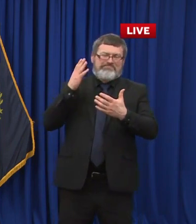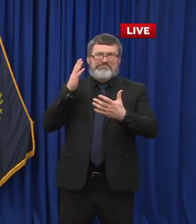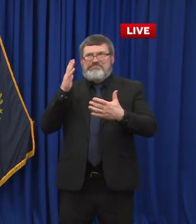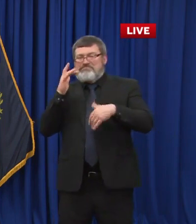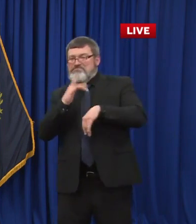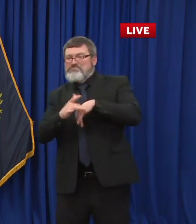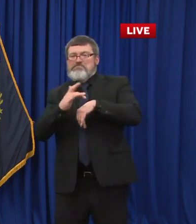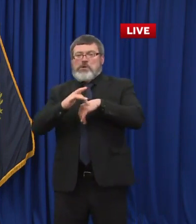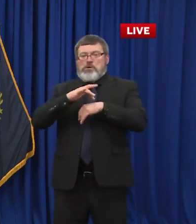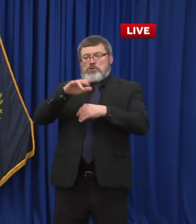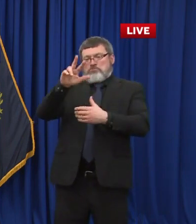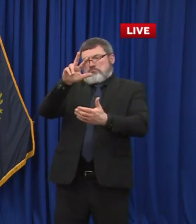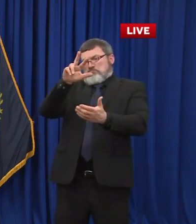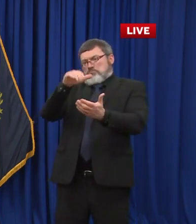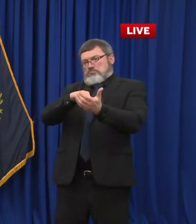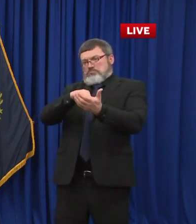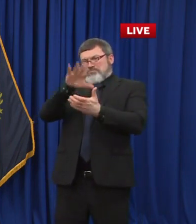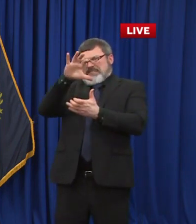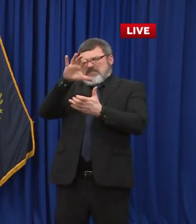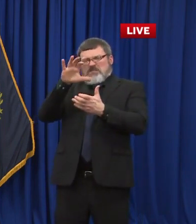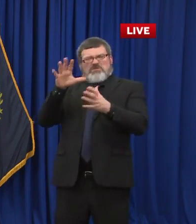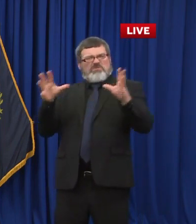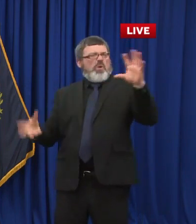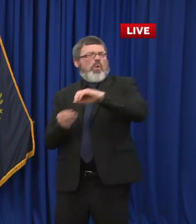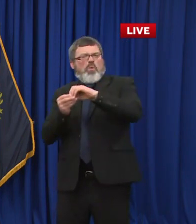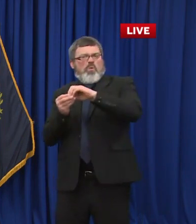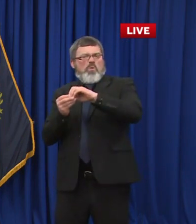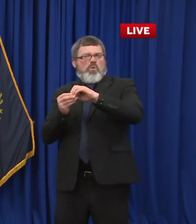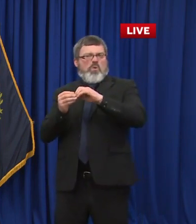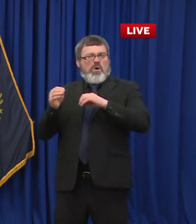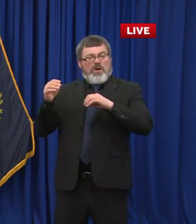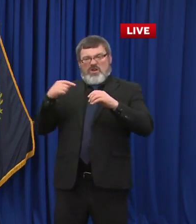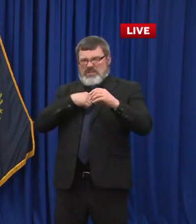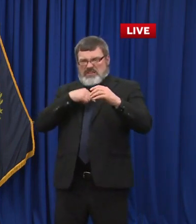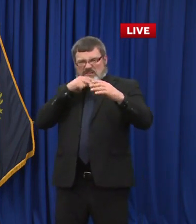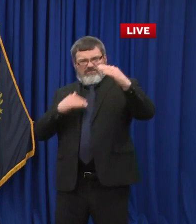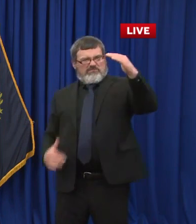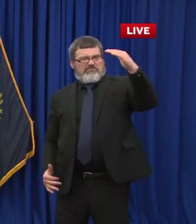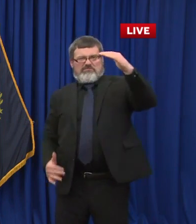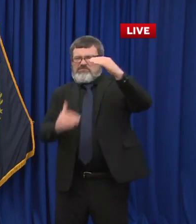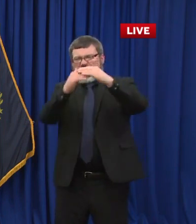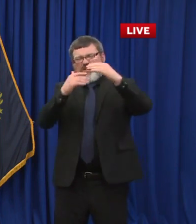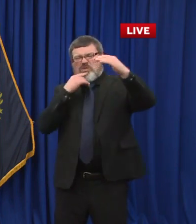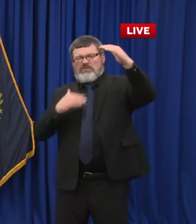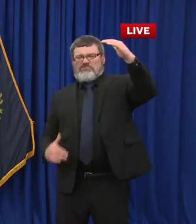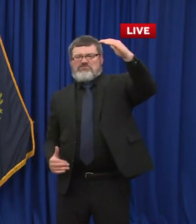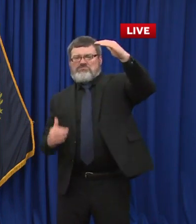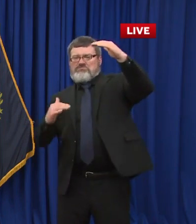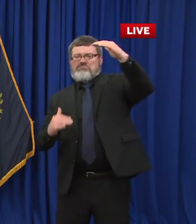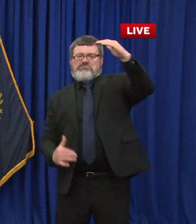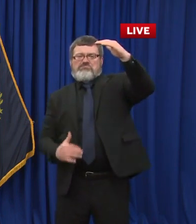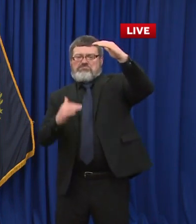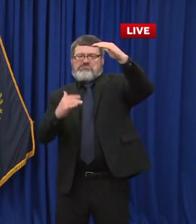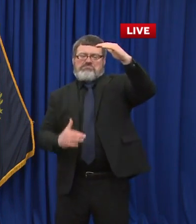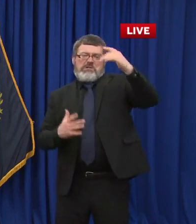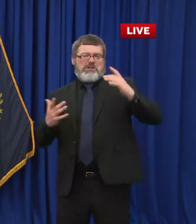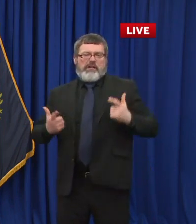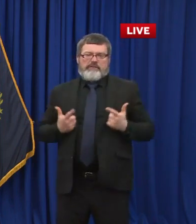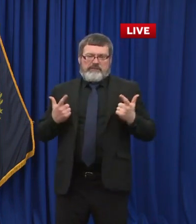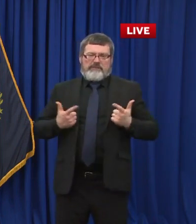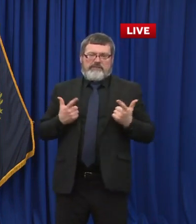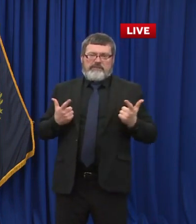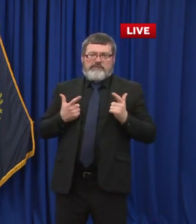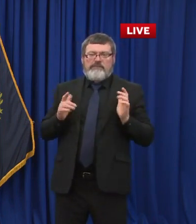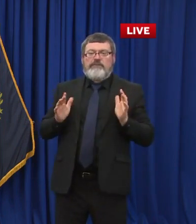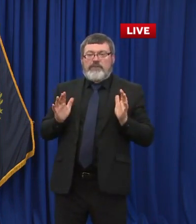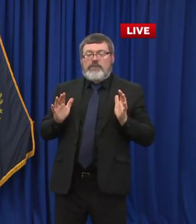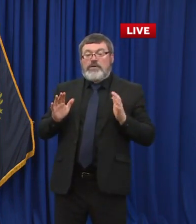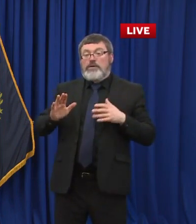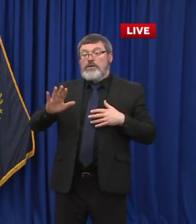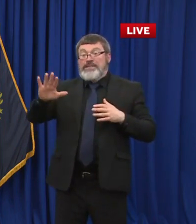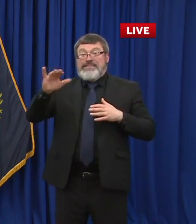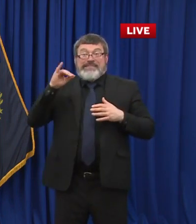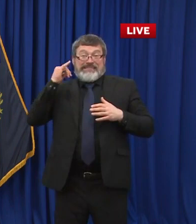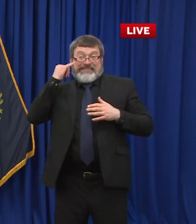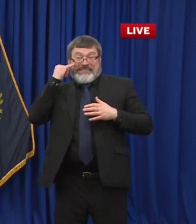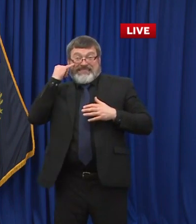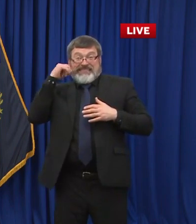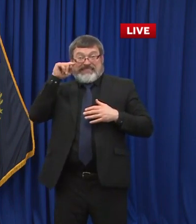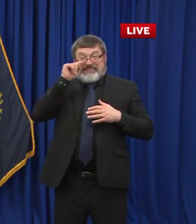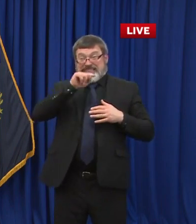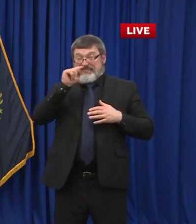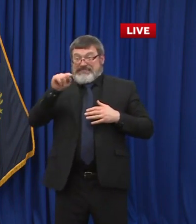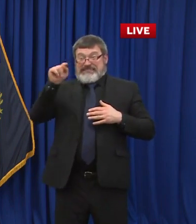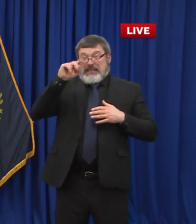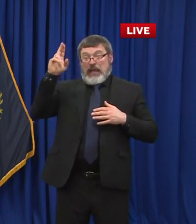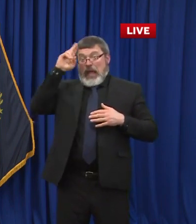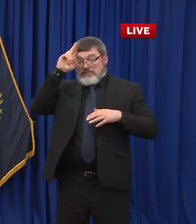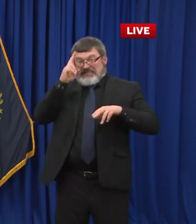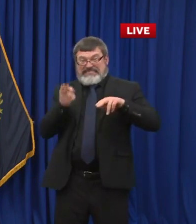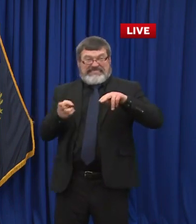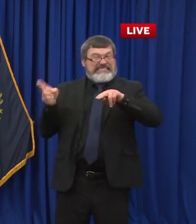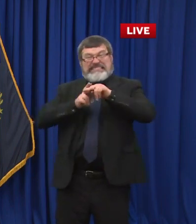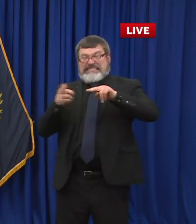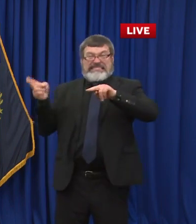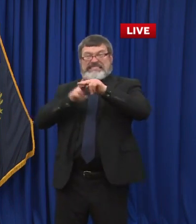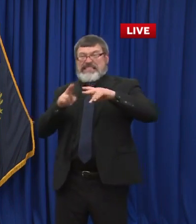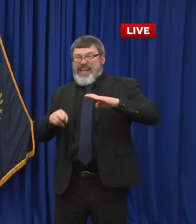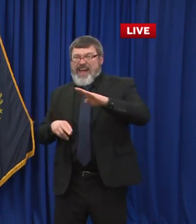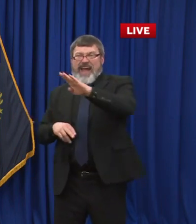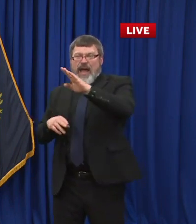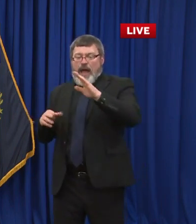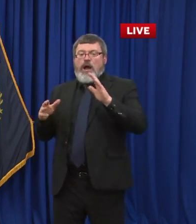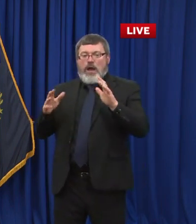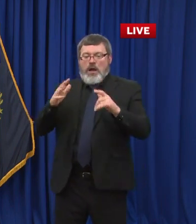AT ANY GIVEN TIME, WE HAVE BETWEEN 3000 TO 3500 BEDS STATEWIDE AVAILABLE, AND WE ARE NOT -- HAVE NOT REACHED CAPACITY AT THAT LEVEL YET.